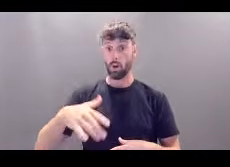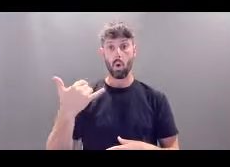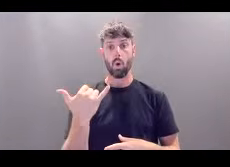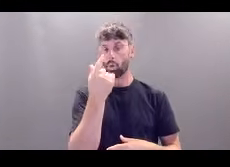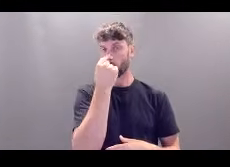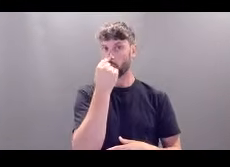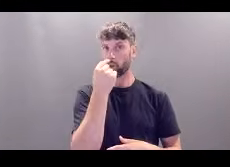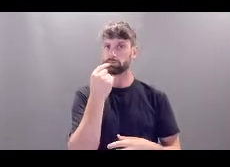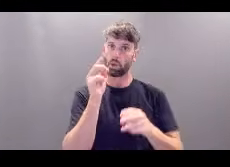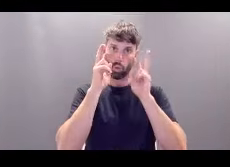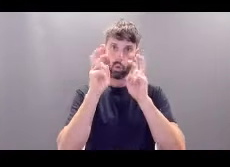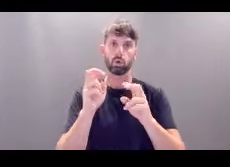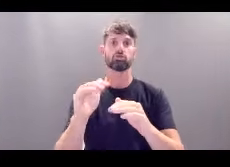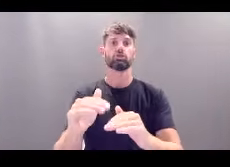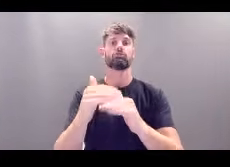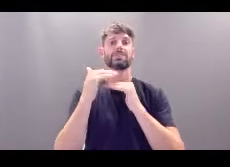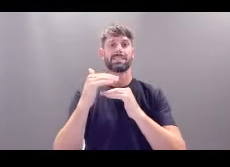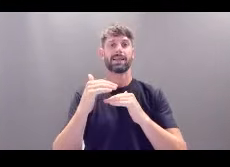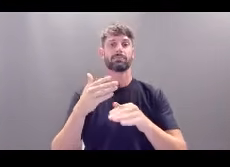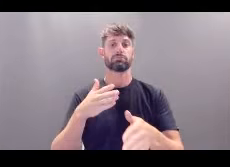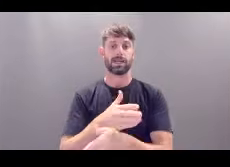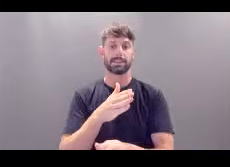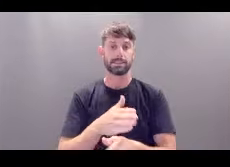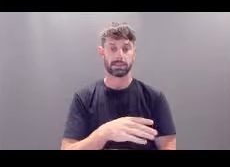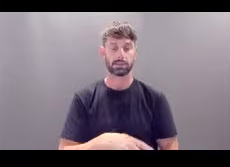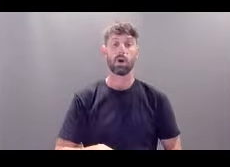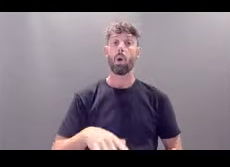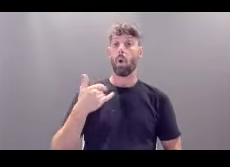advice, set up or training to use safely.